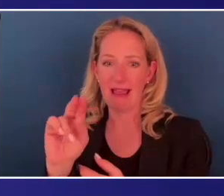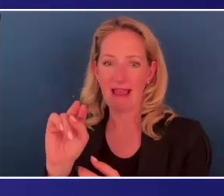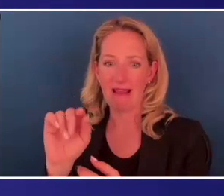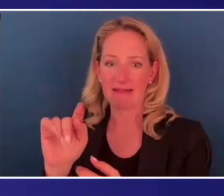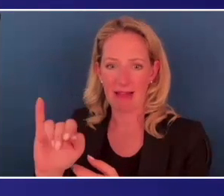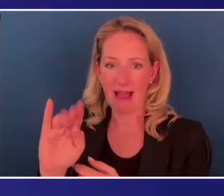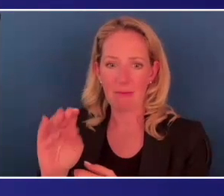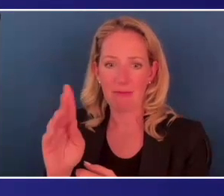In his quintessential text regarding the creation of the American Higher Education Complex, Professor John R.